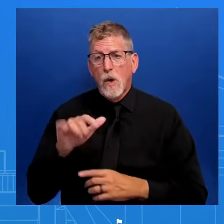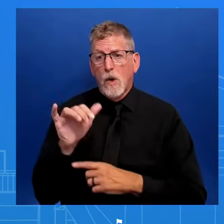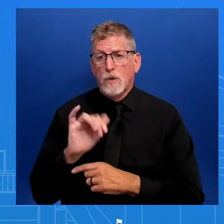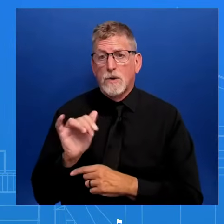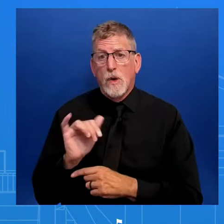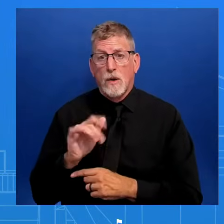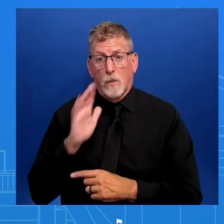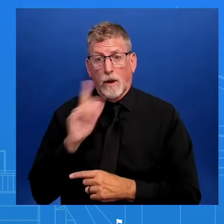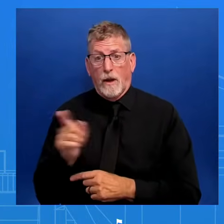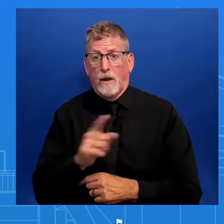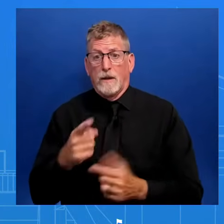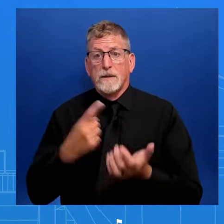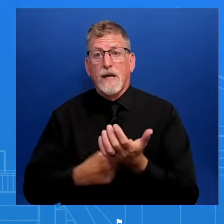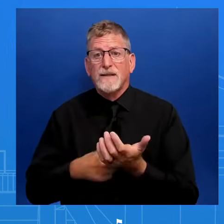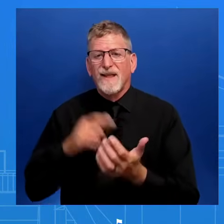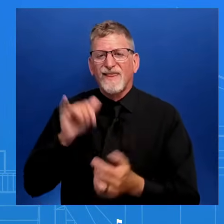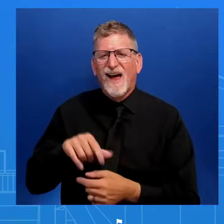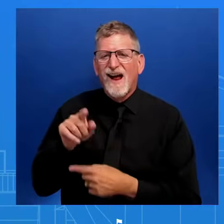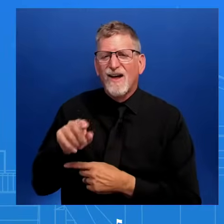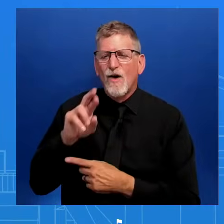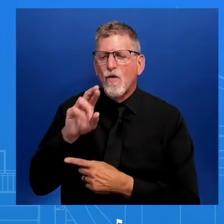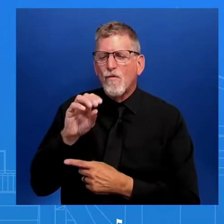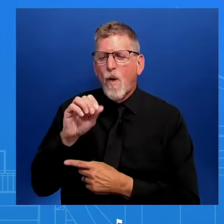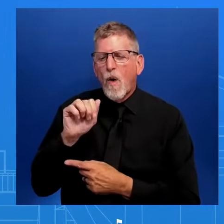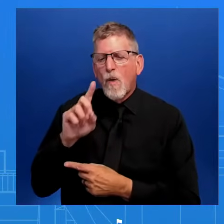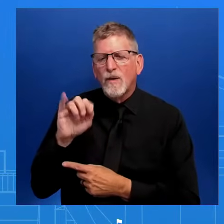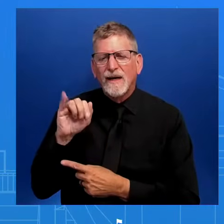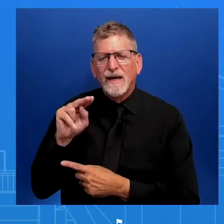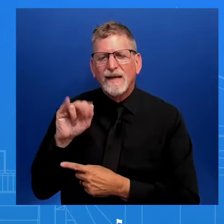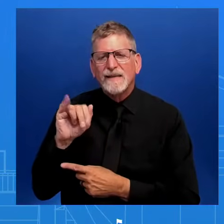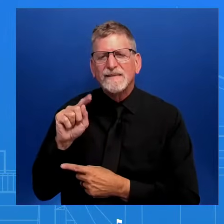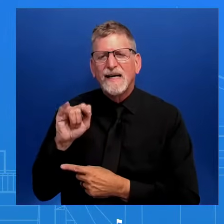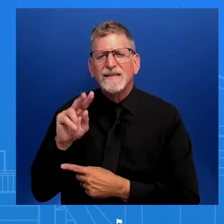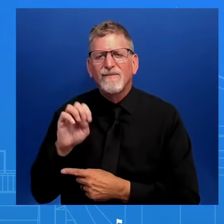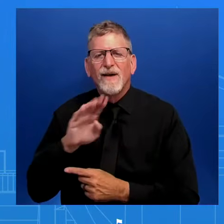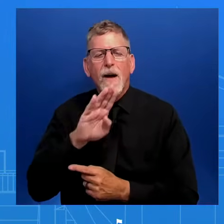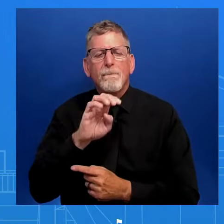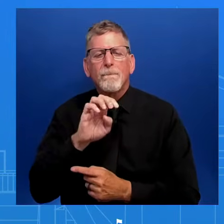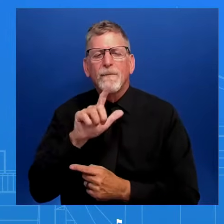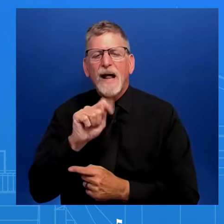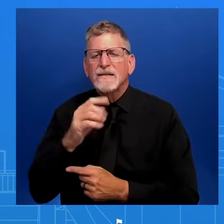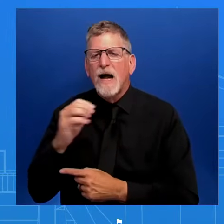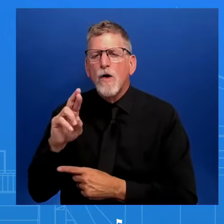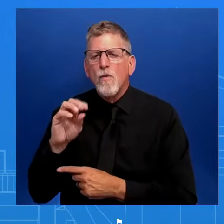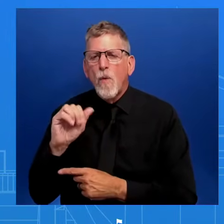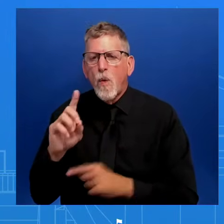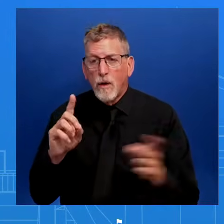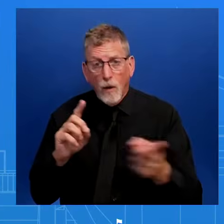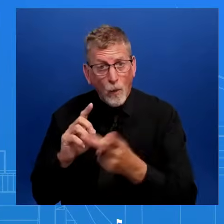or former President Donald Trump? Ms. Jean-Pierre: Absolutely not. The Department of Justice is independent.